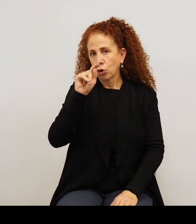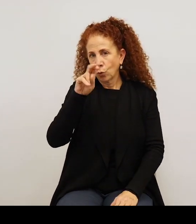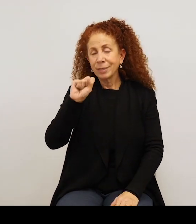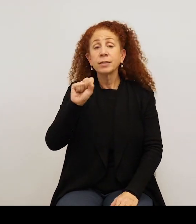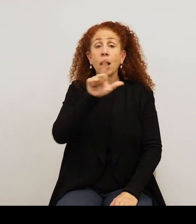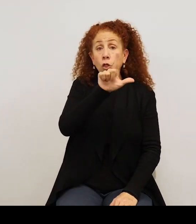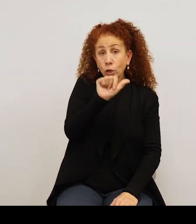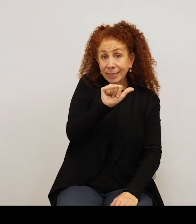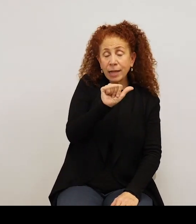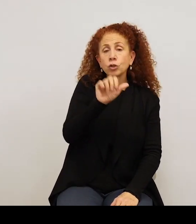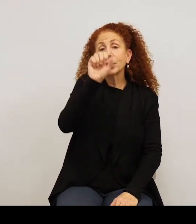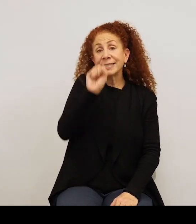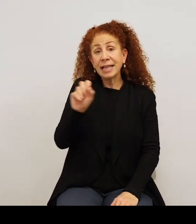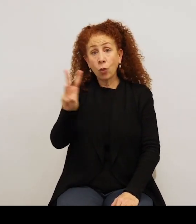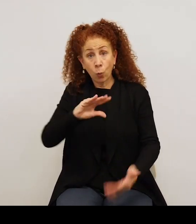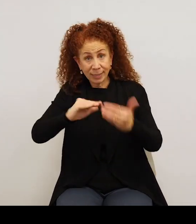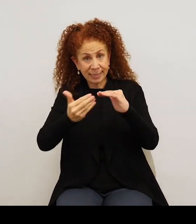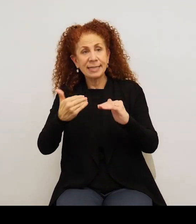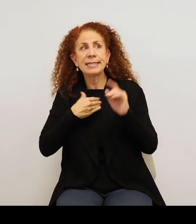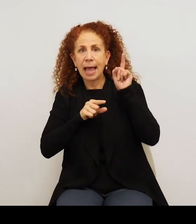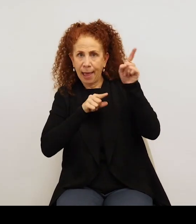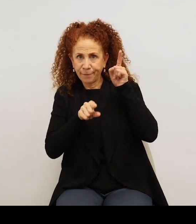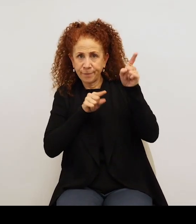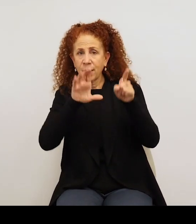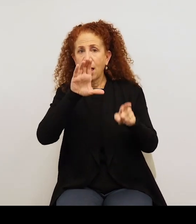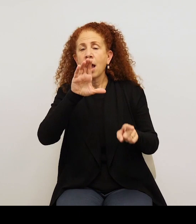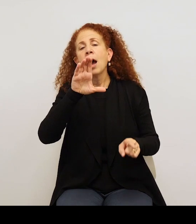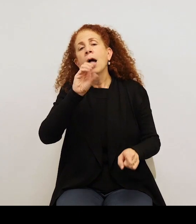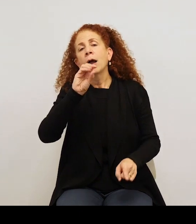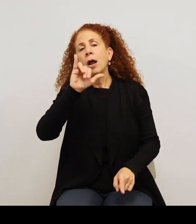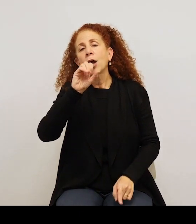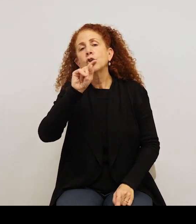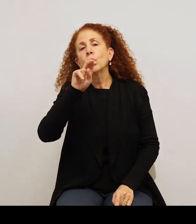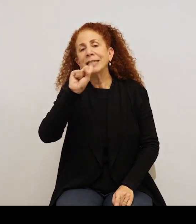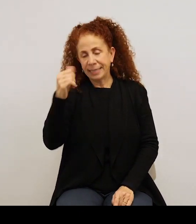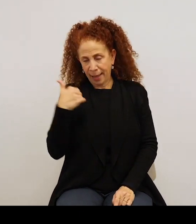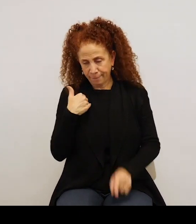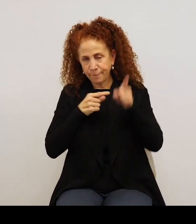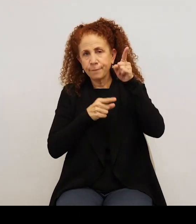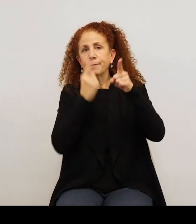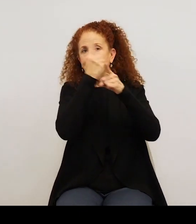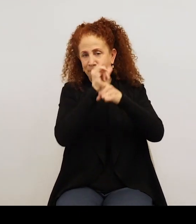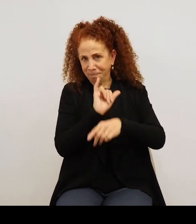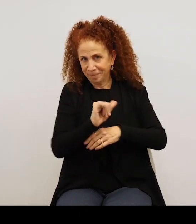and cities in the Southwest, where coyotes also very much like to live.